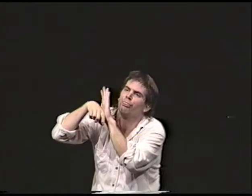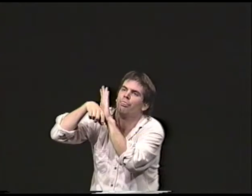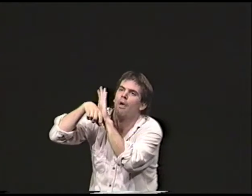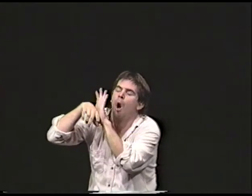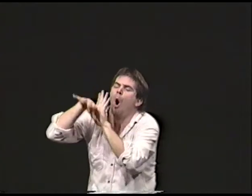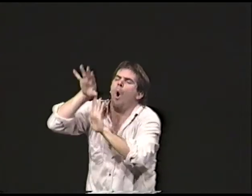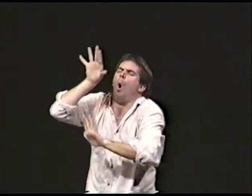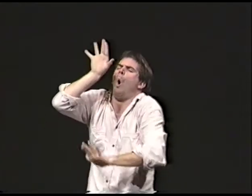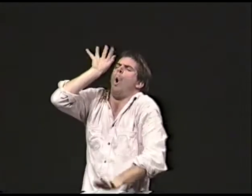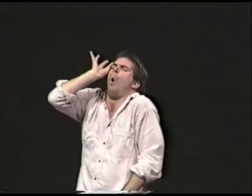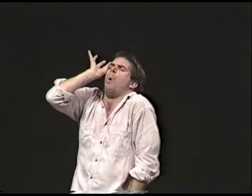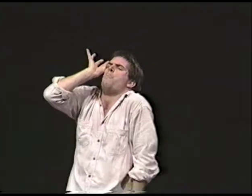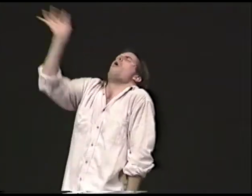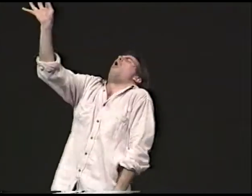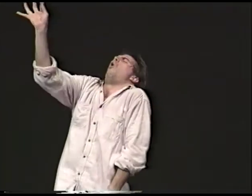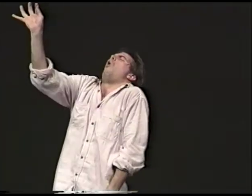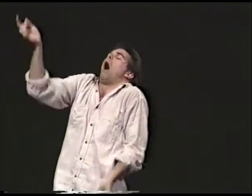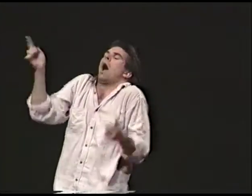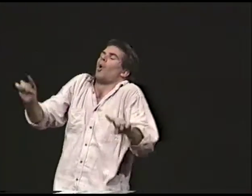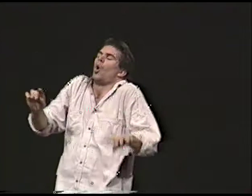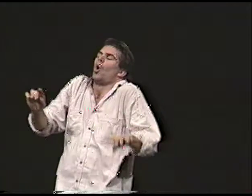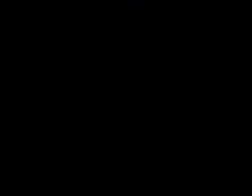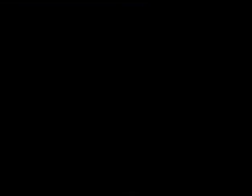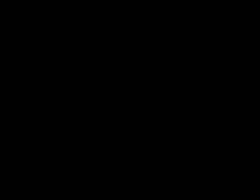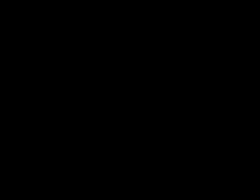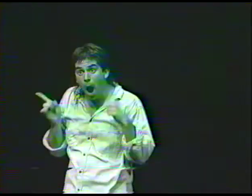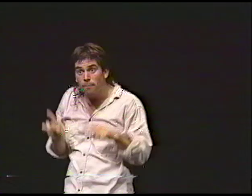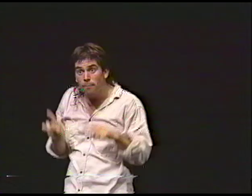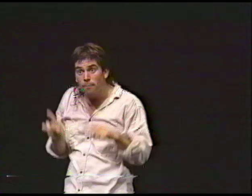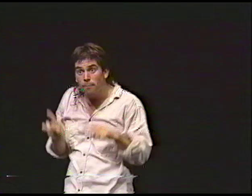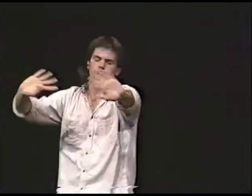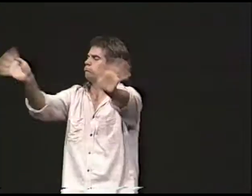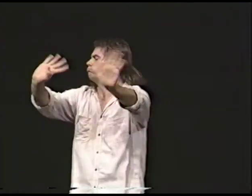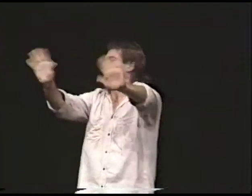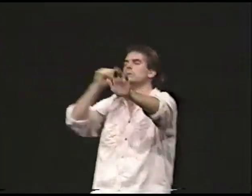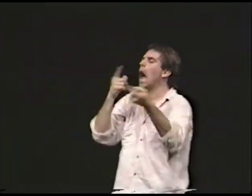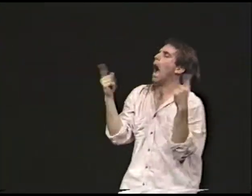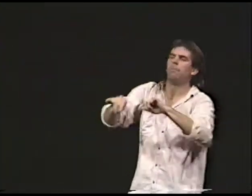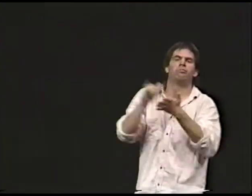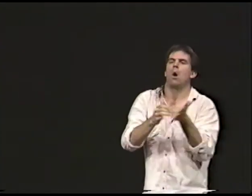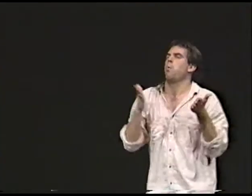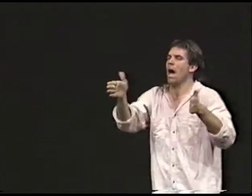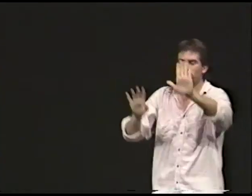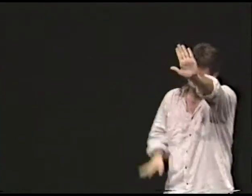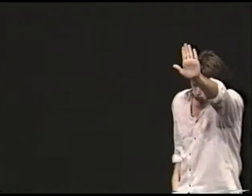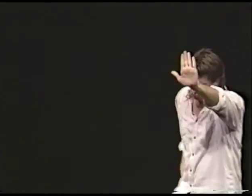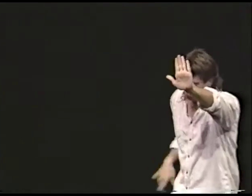and the alarm went dead. [AUDIO OUT] no, no.